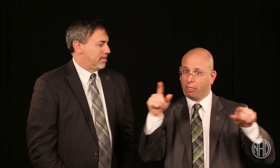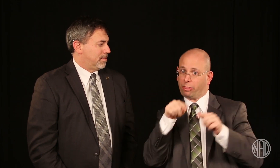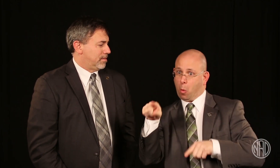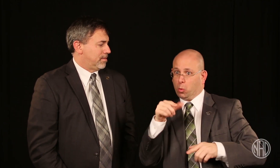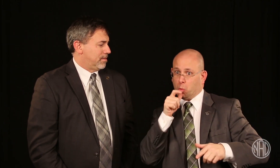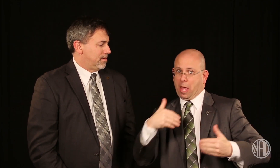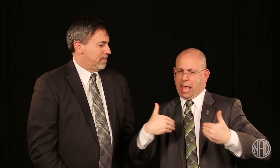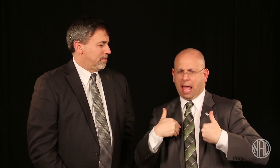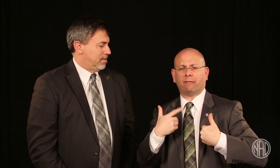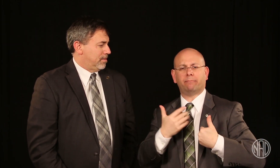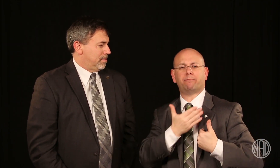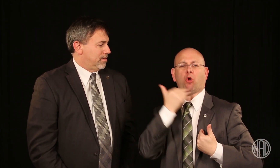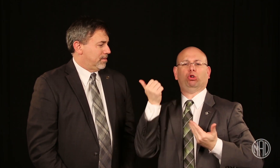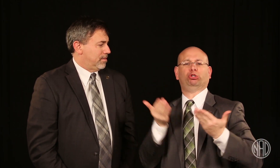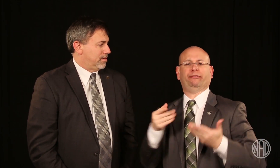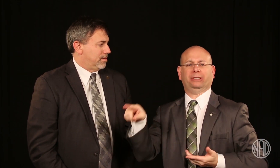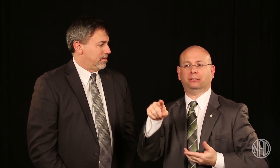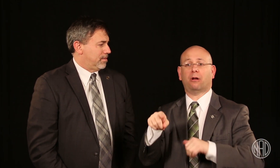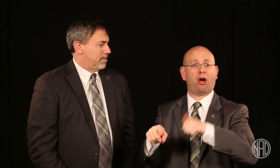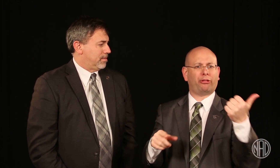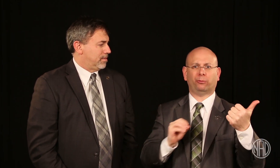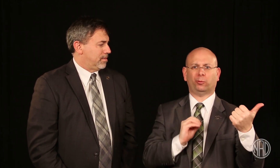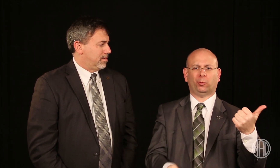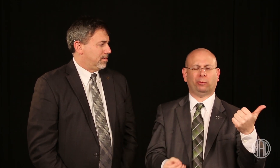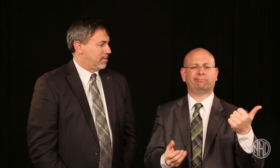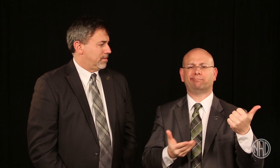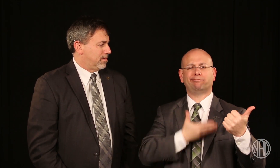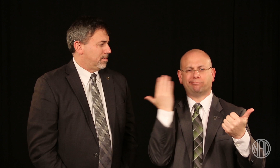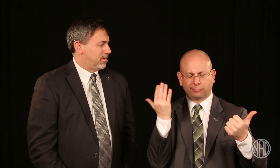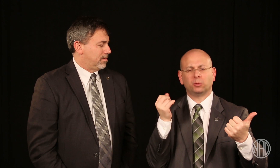and is generally better than others that do not.